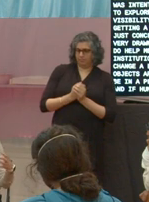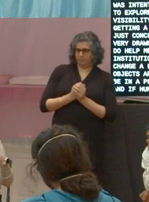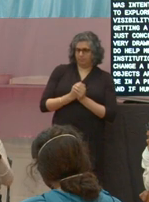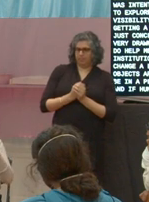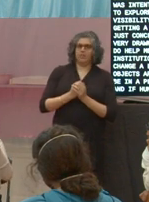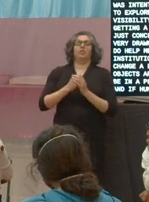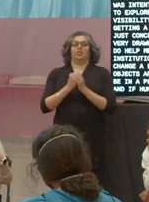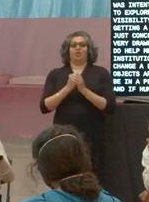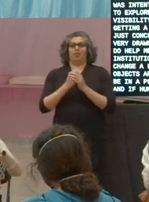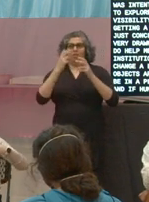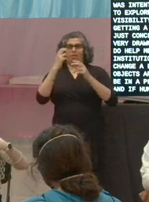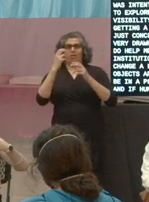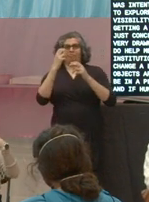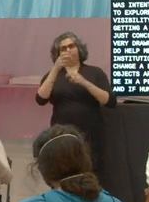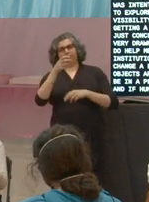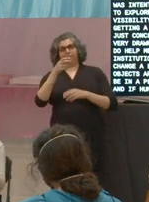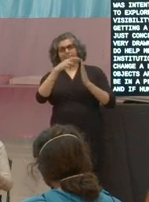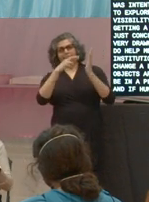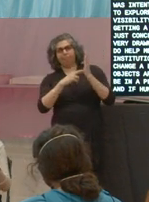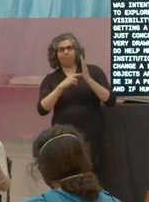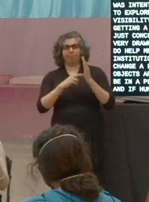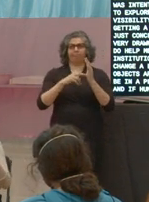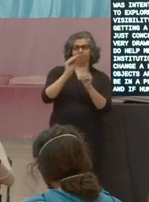viewing or condition, you know, the architecture itself, that